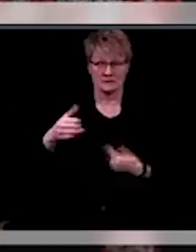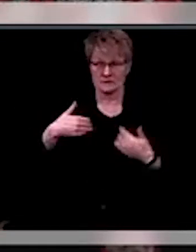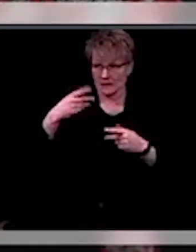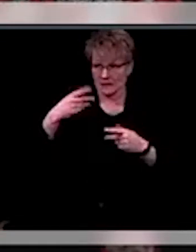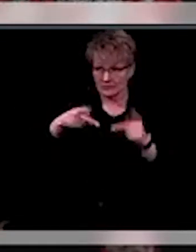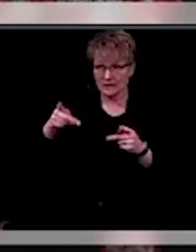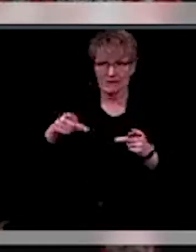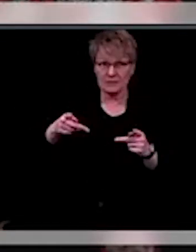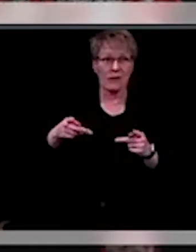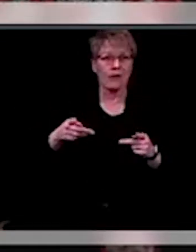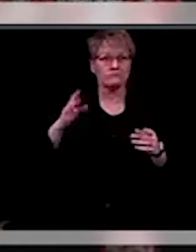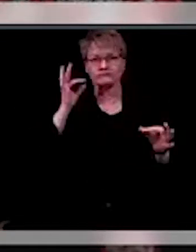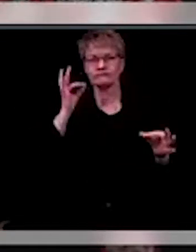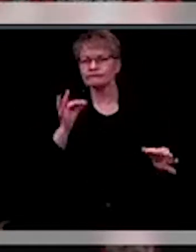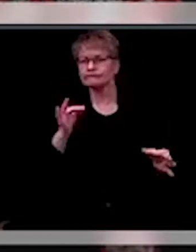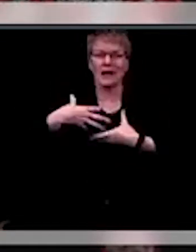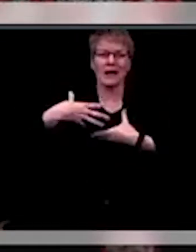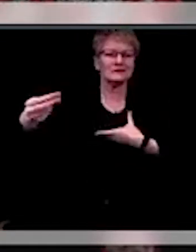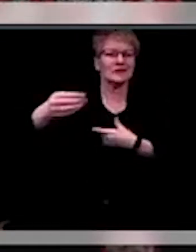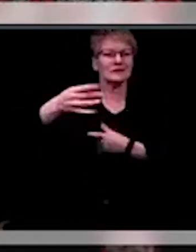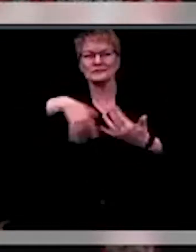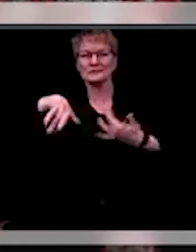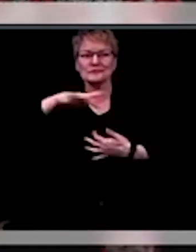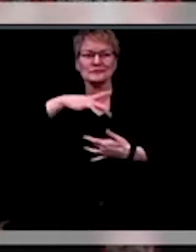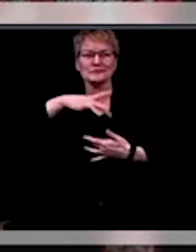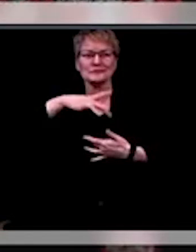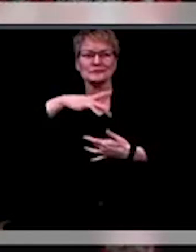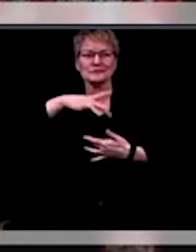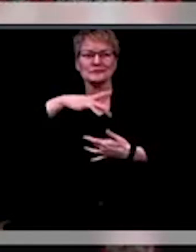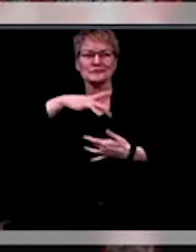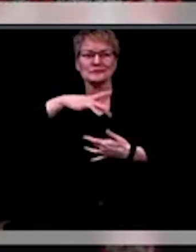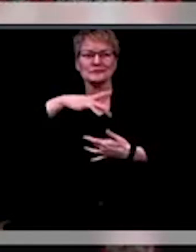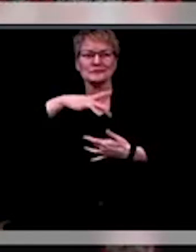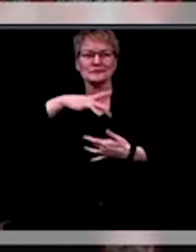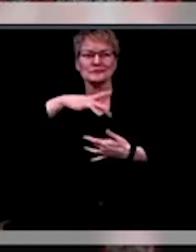their household. It is completely normal. But then, several weeks later, we start to see cases